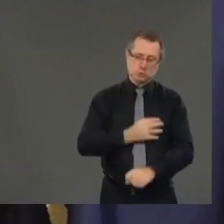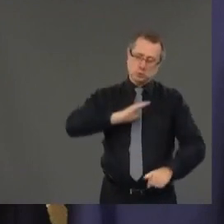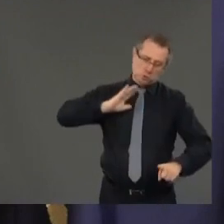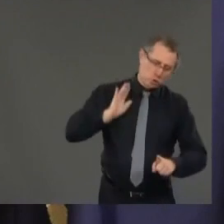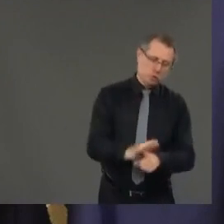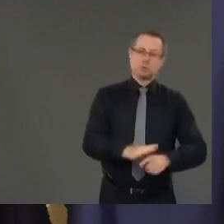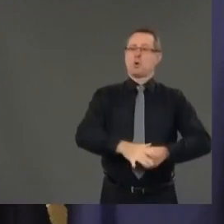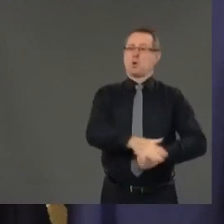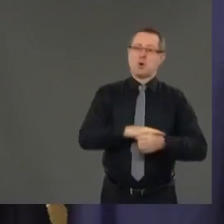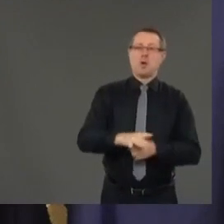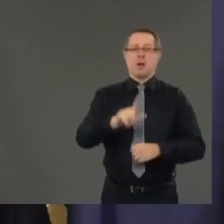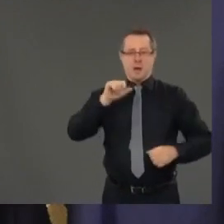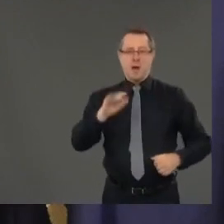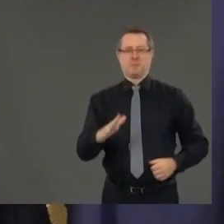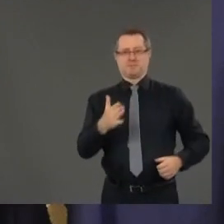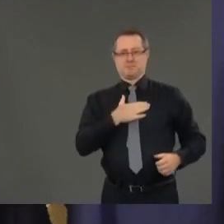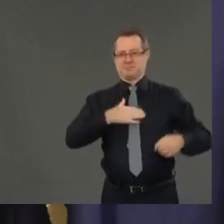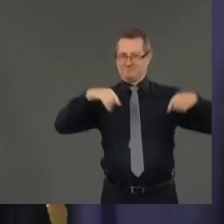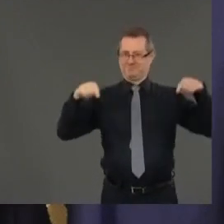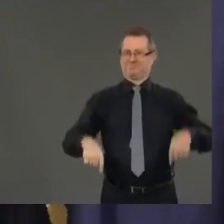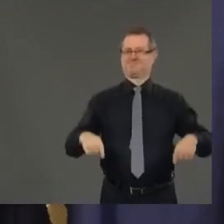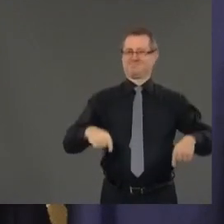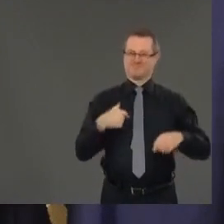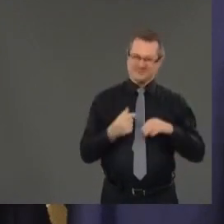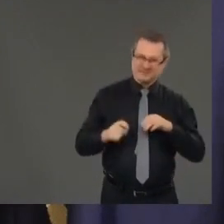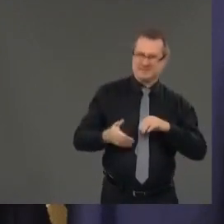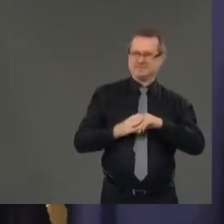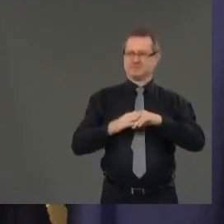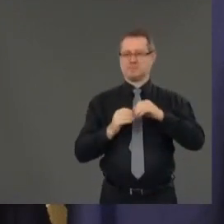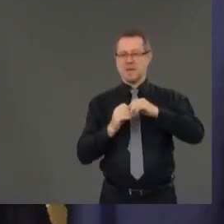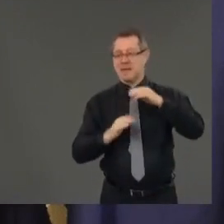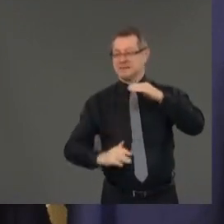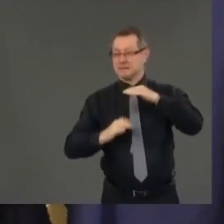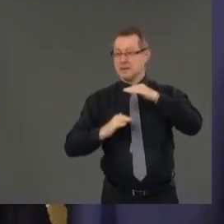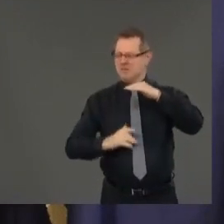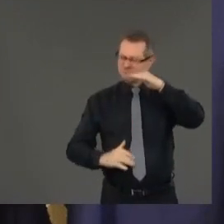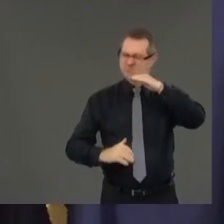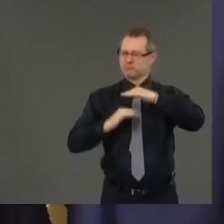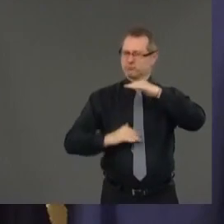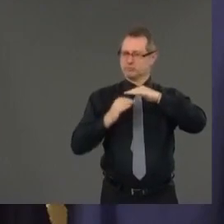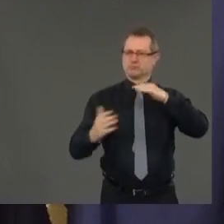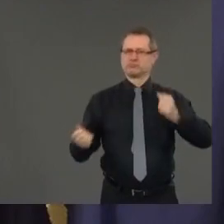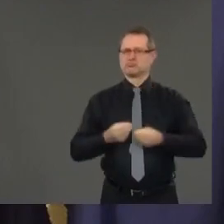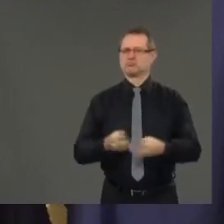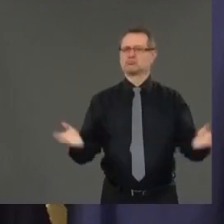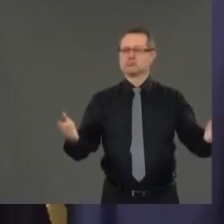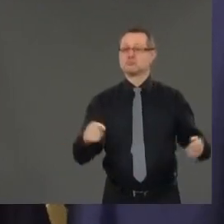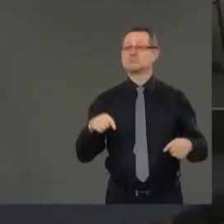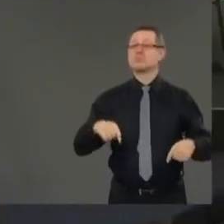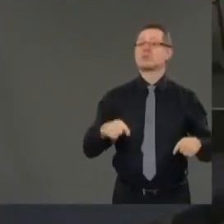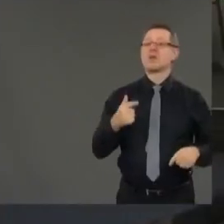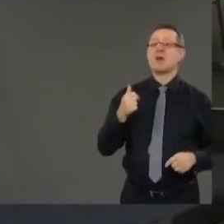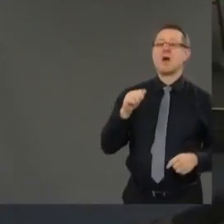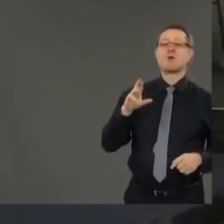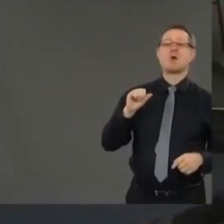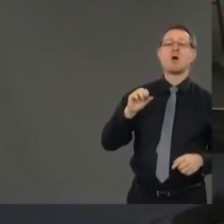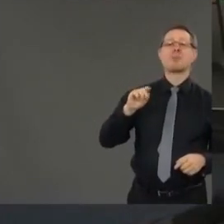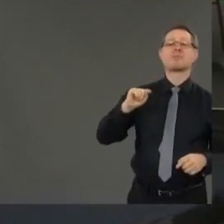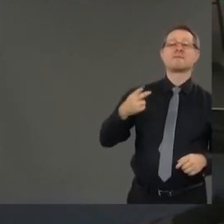BETTER JOB OF USING THEIR LOCAL LABS TO INCREASE CAPACITY.